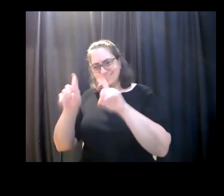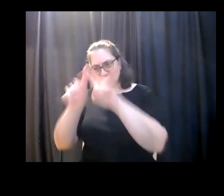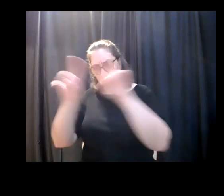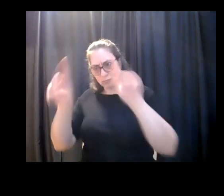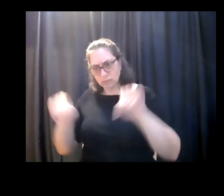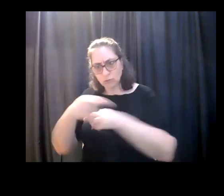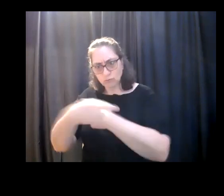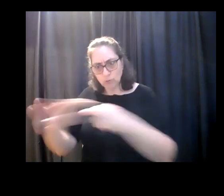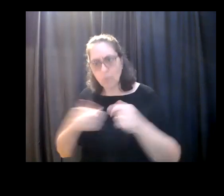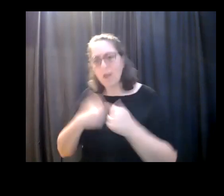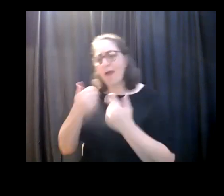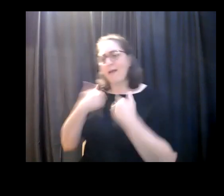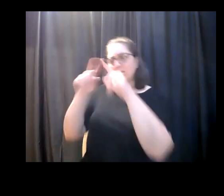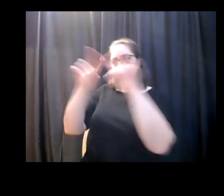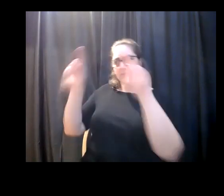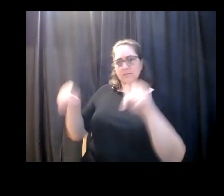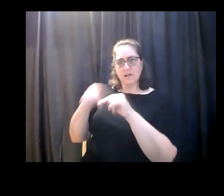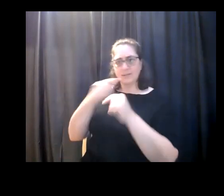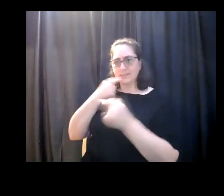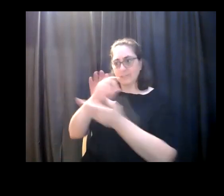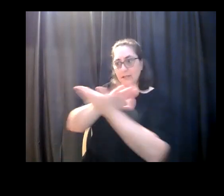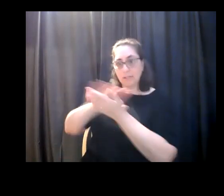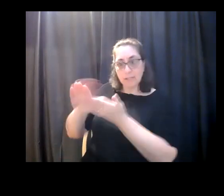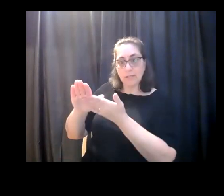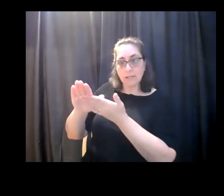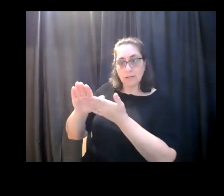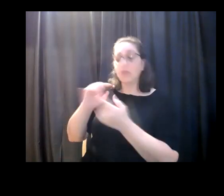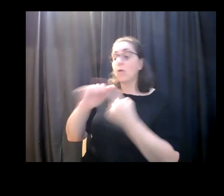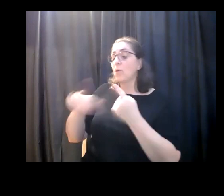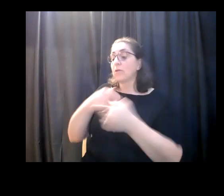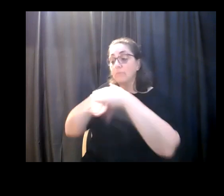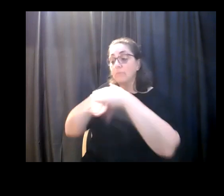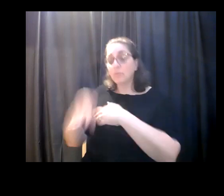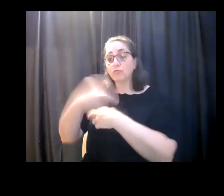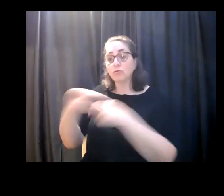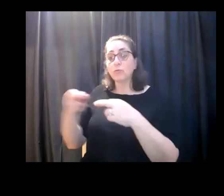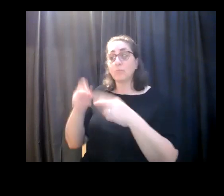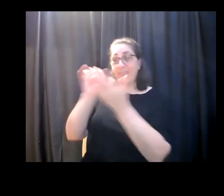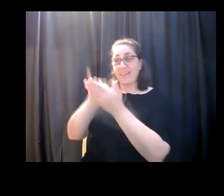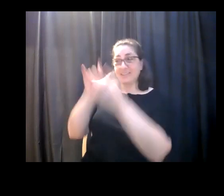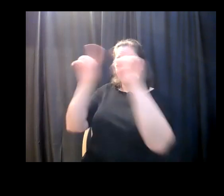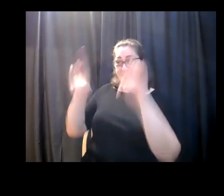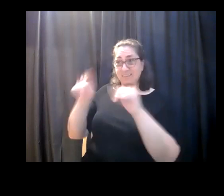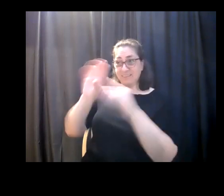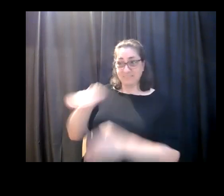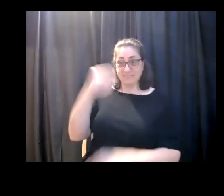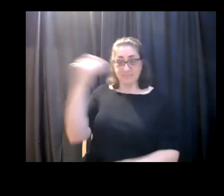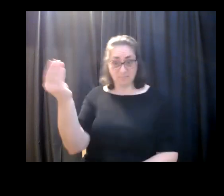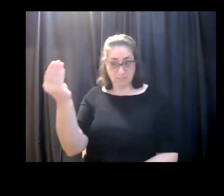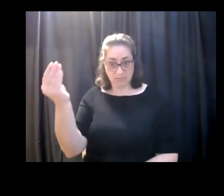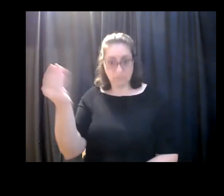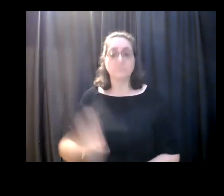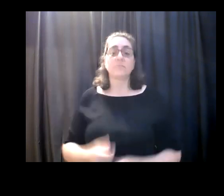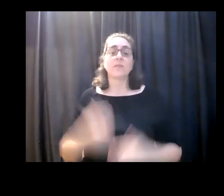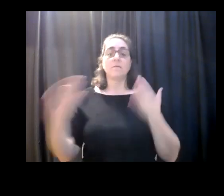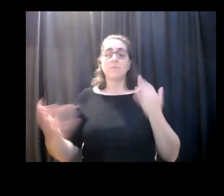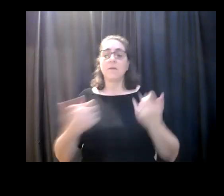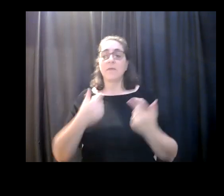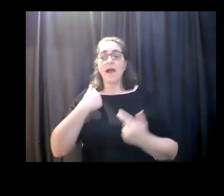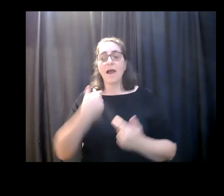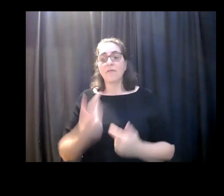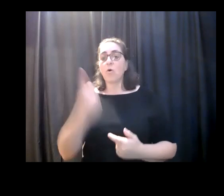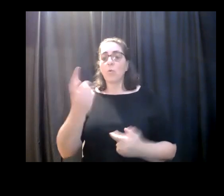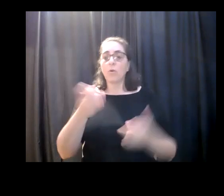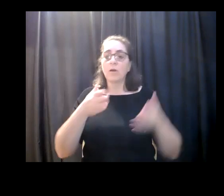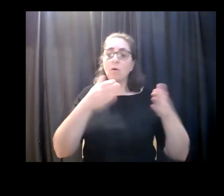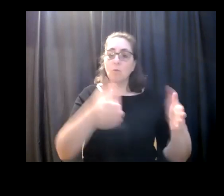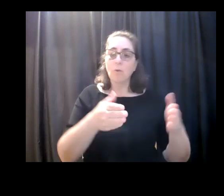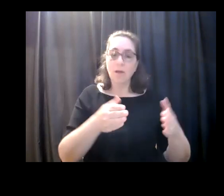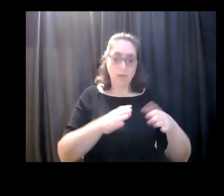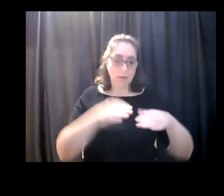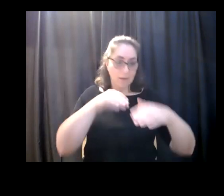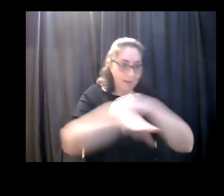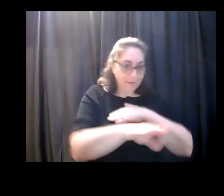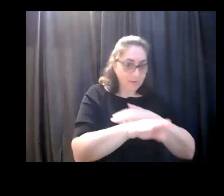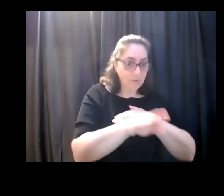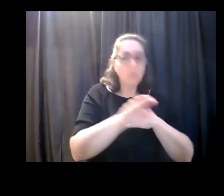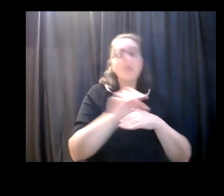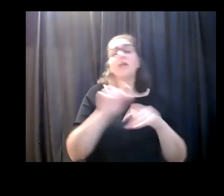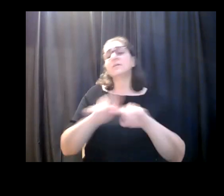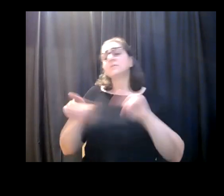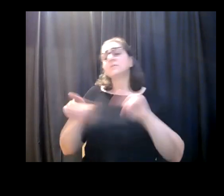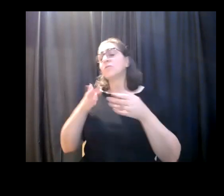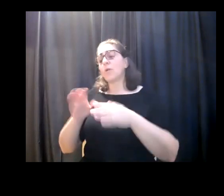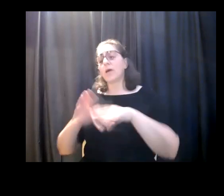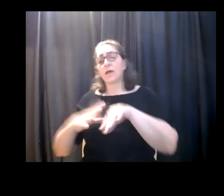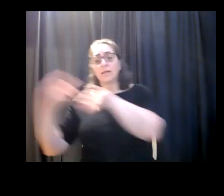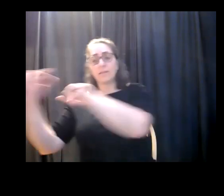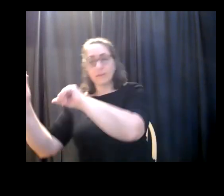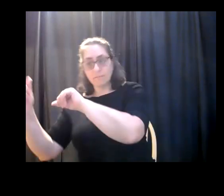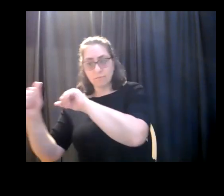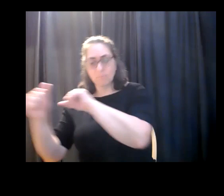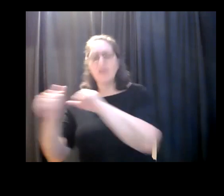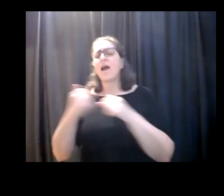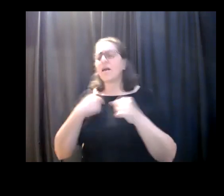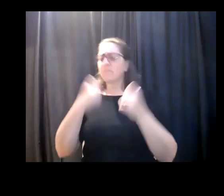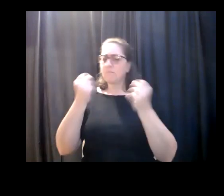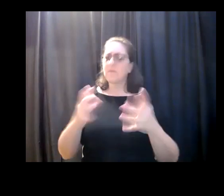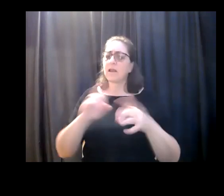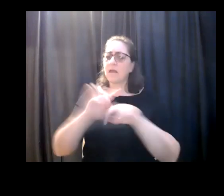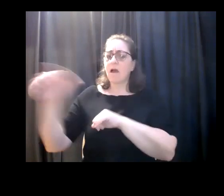with them. These are the leveraged are radio or devices to improve communication.